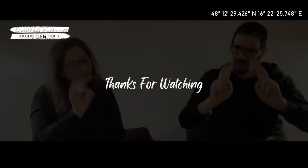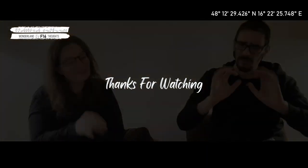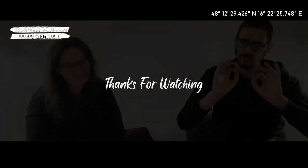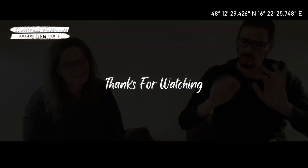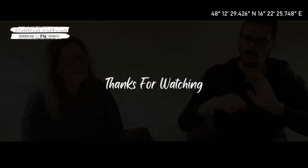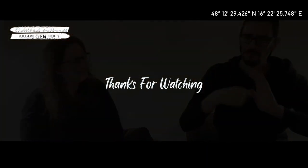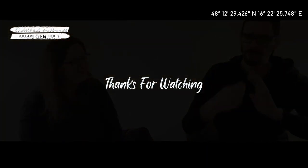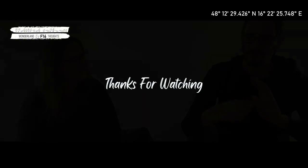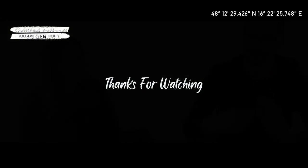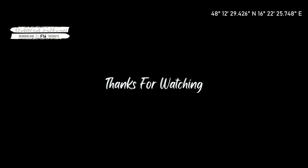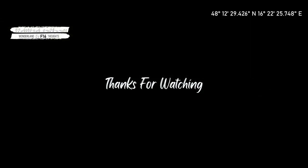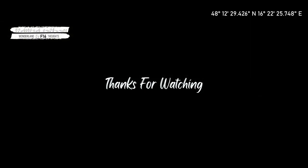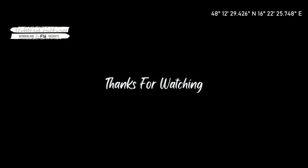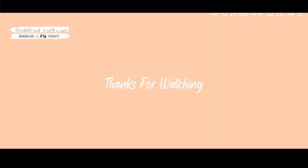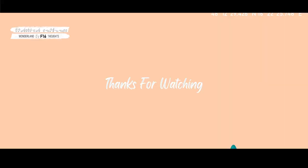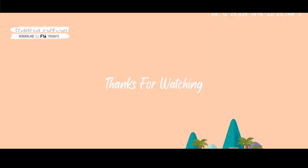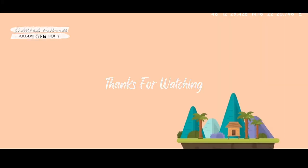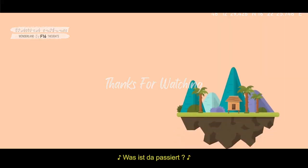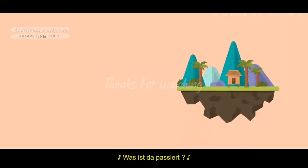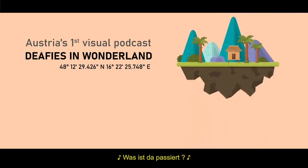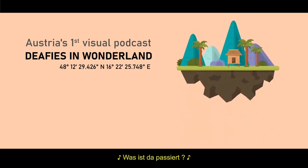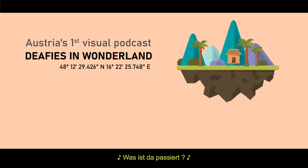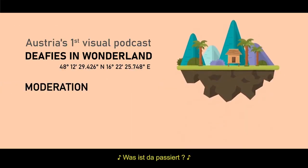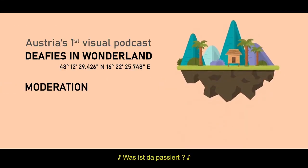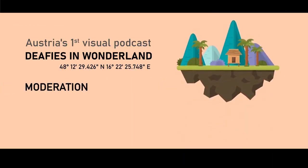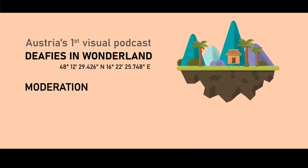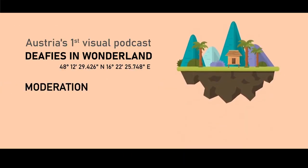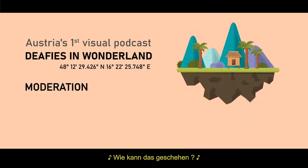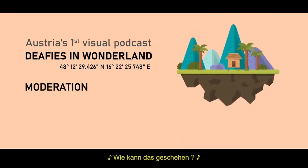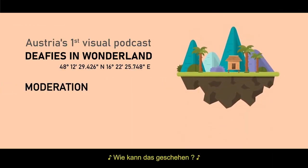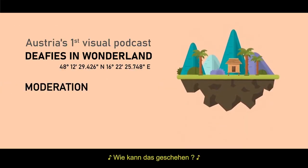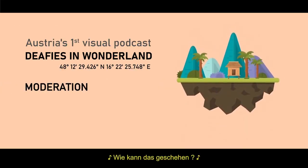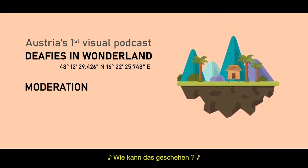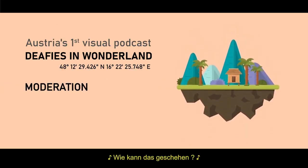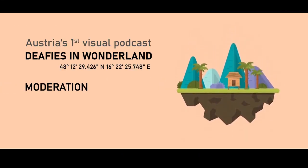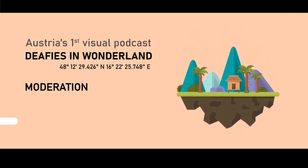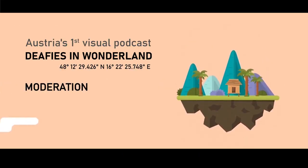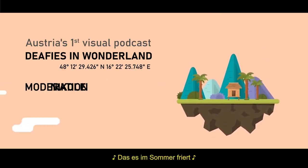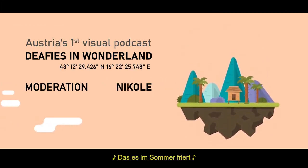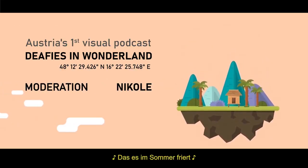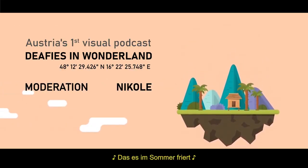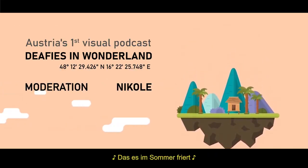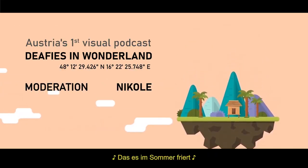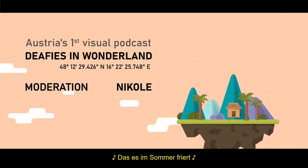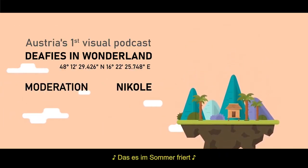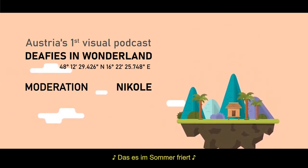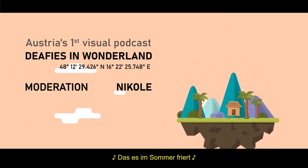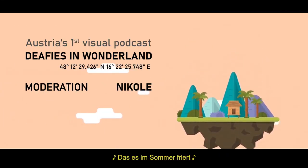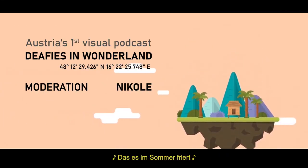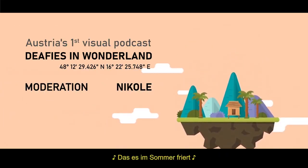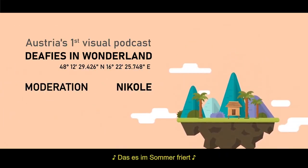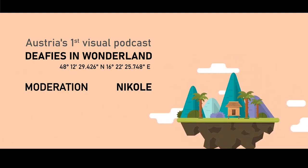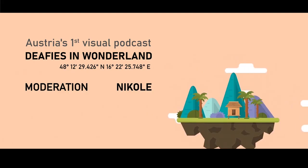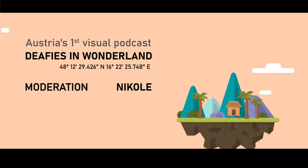Yes, it was excellent. What happened there? How can this happen? That it freezes in summer